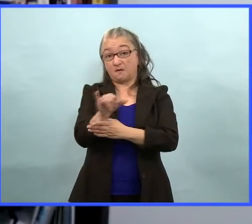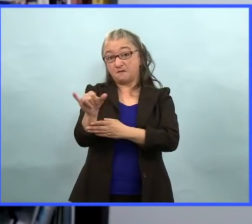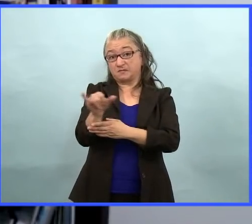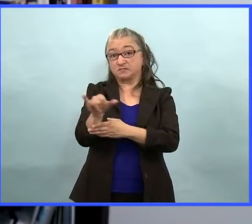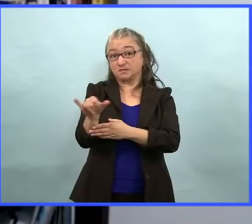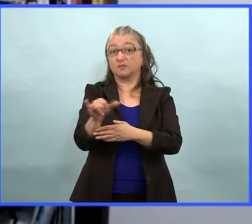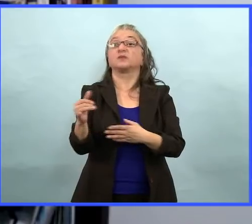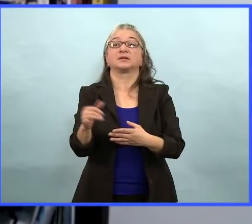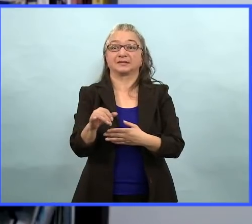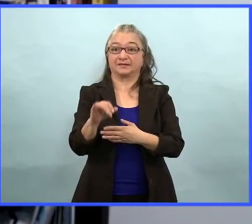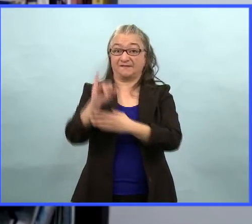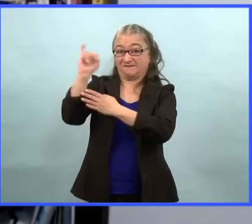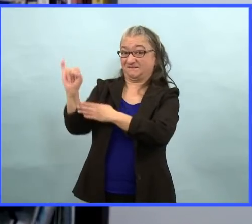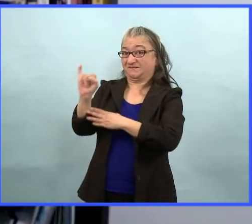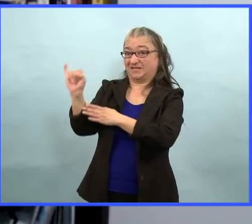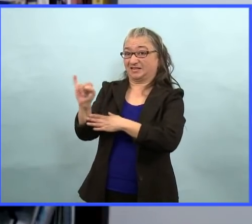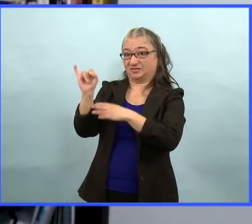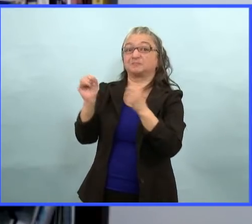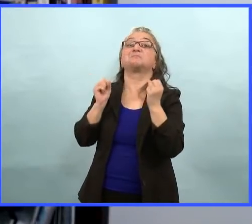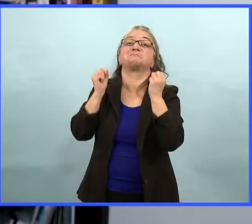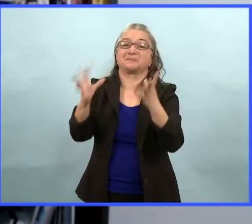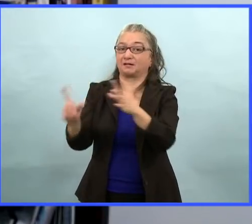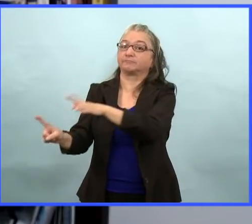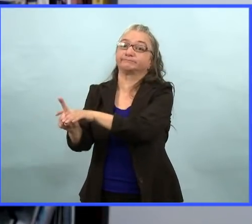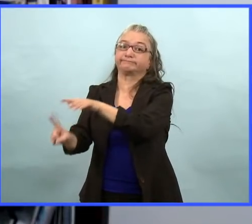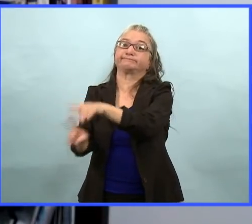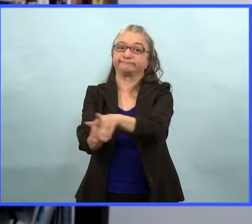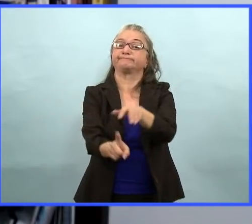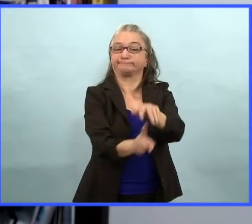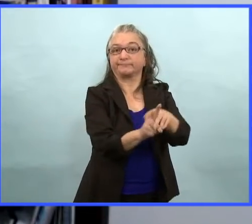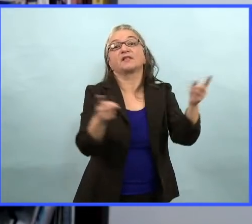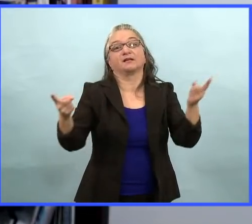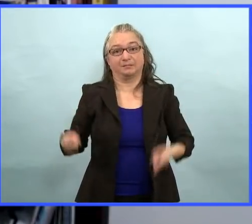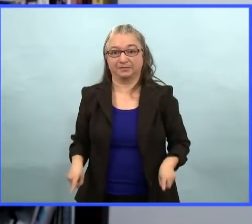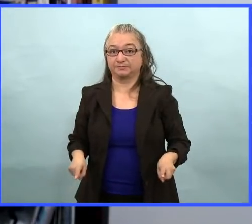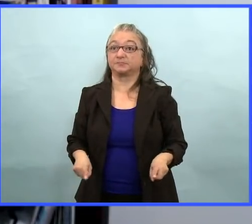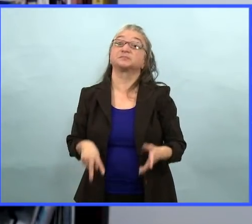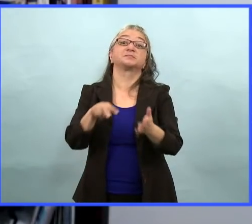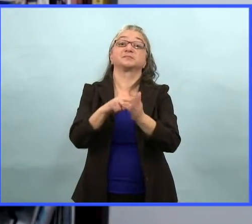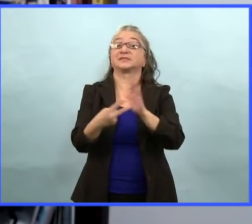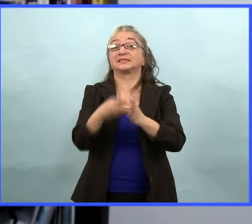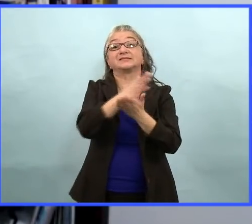this age group which is going to be impacting the timing of dose 2 for some individuals